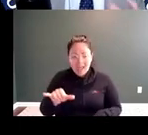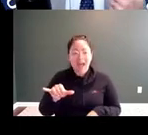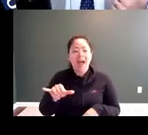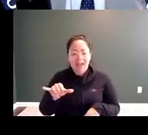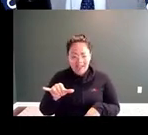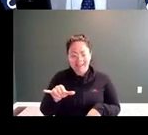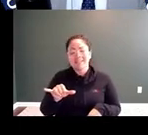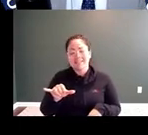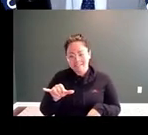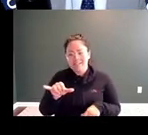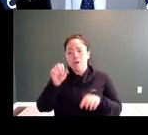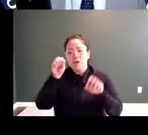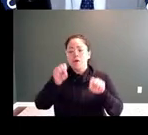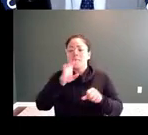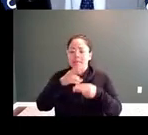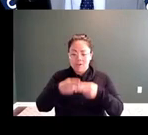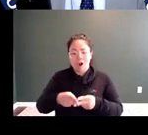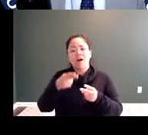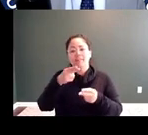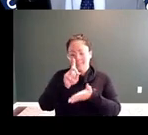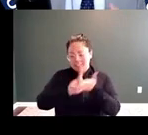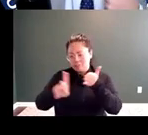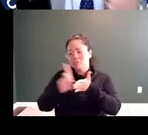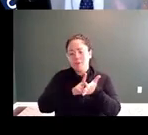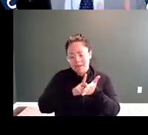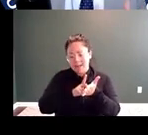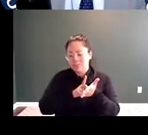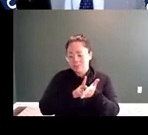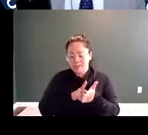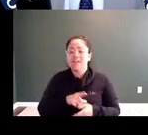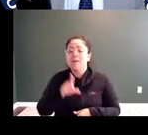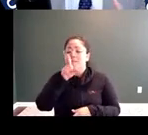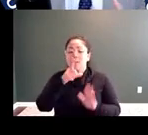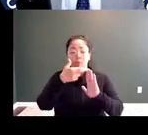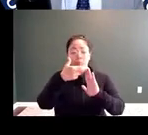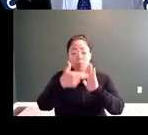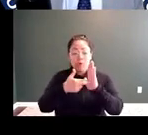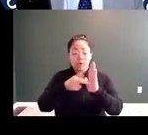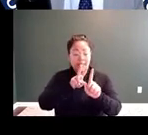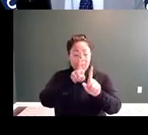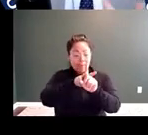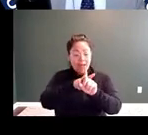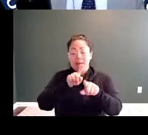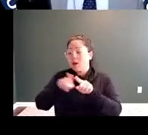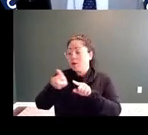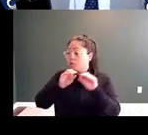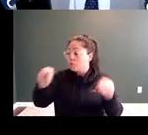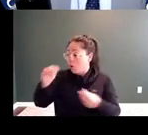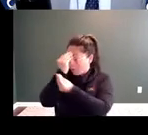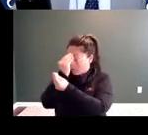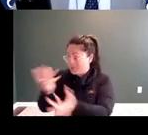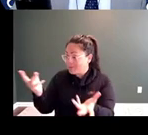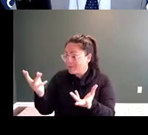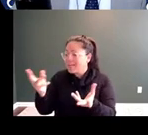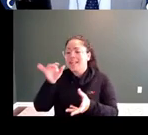of a discrimination that occurred. Okay? When the rules are applied but no notice is given, that could be evidence of discrimination.